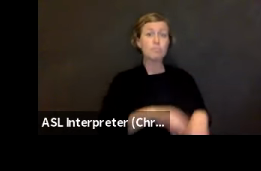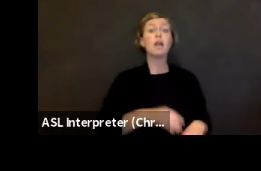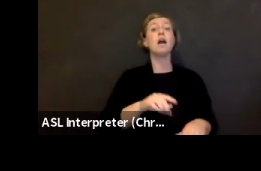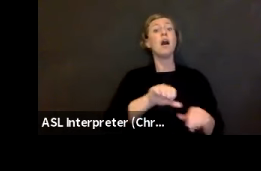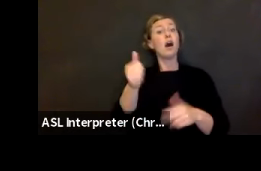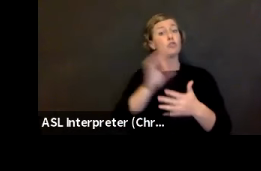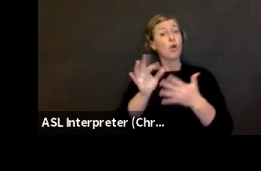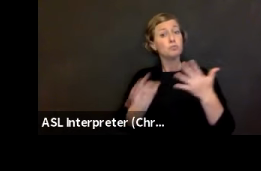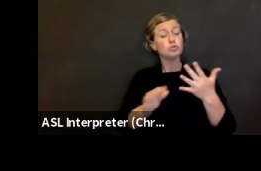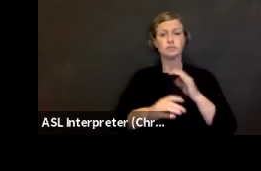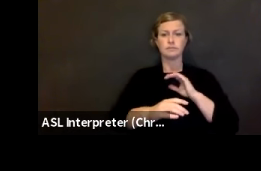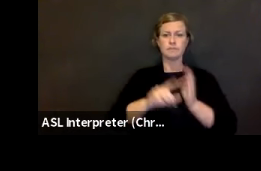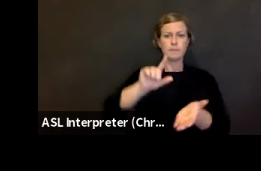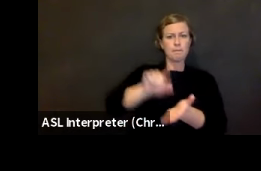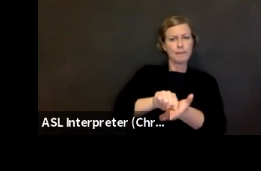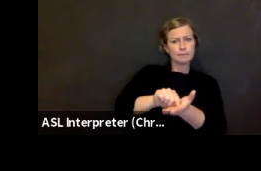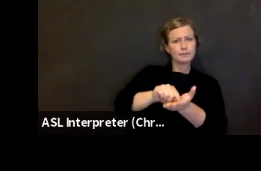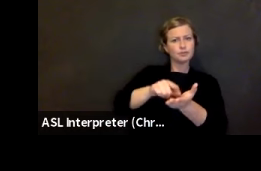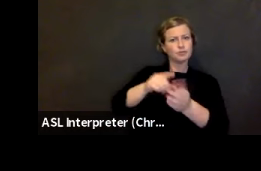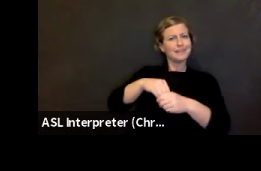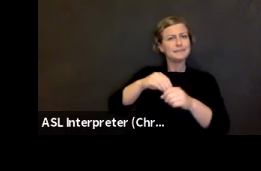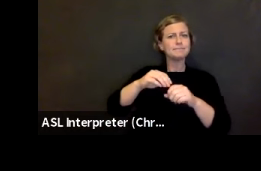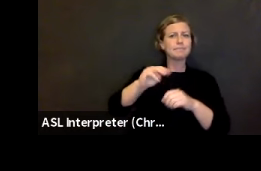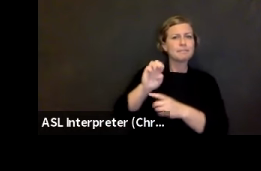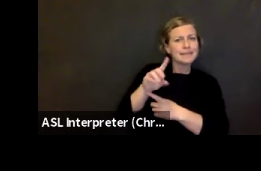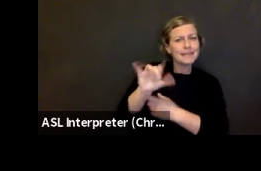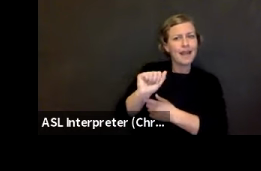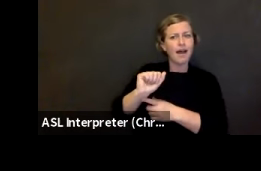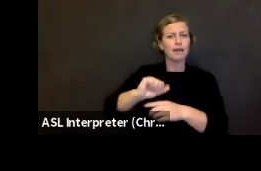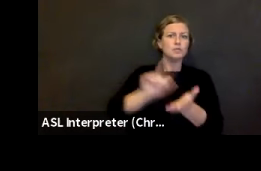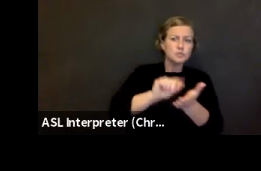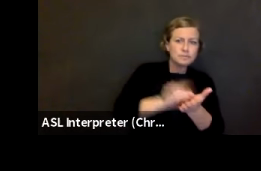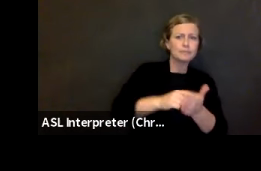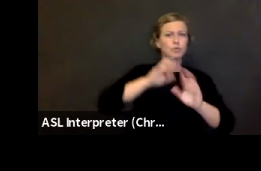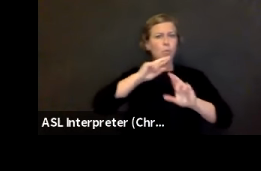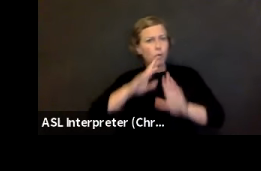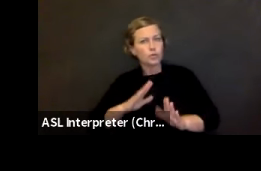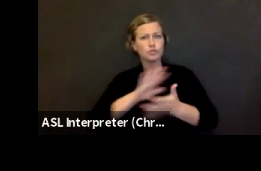recovery alliance works with Oregon